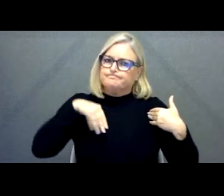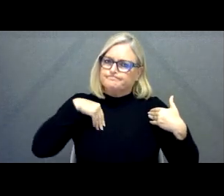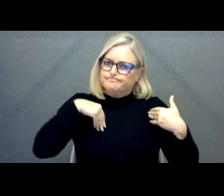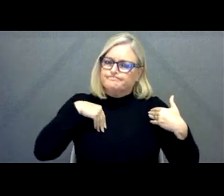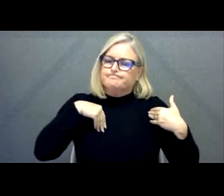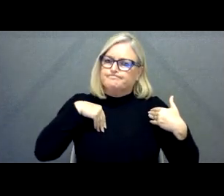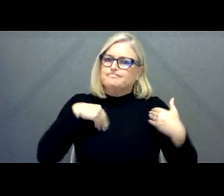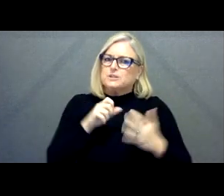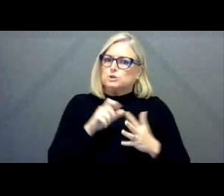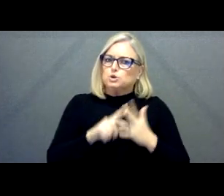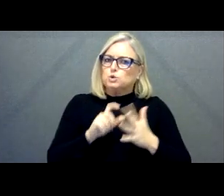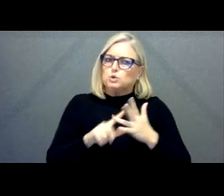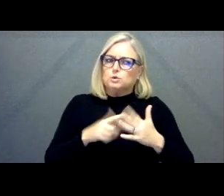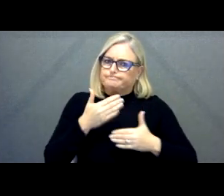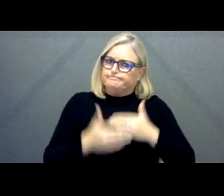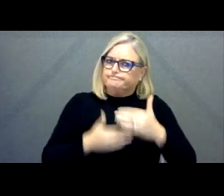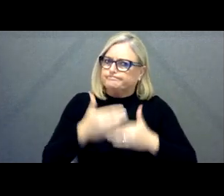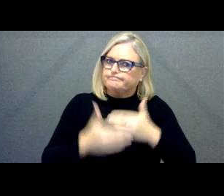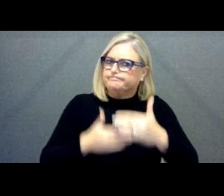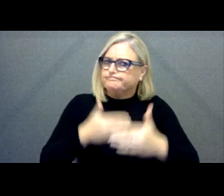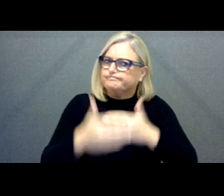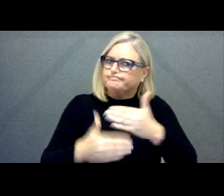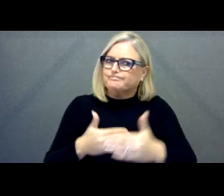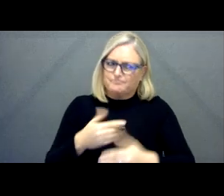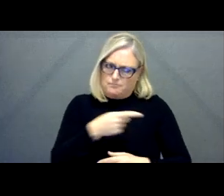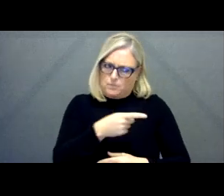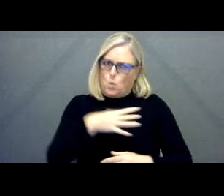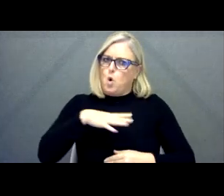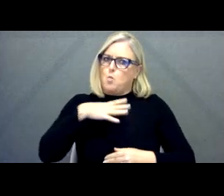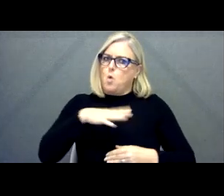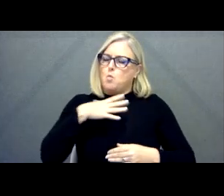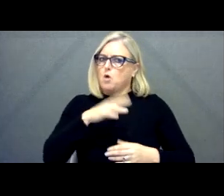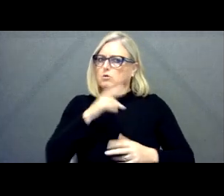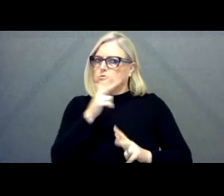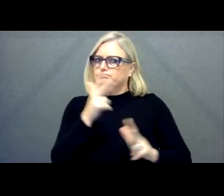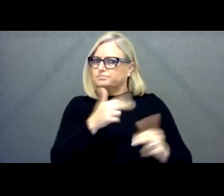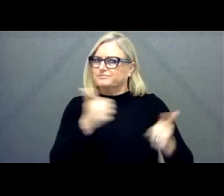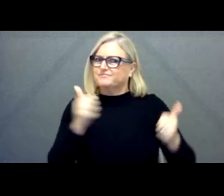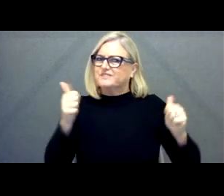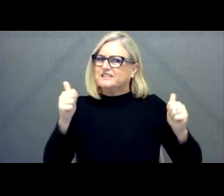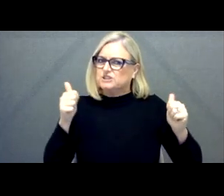progress on the order and keep wanting to achieve progress on the order or if there's no progress